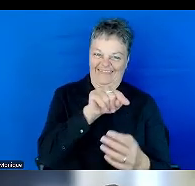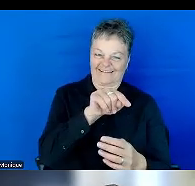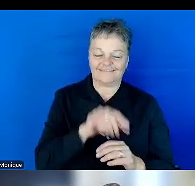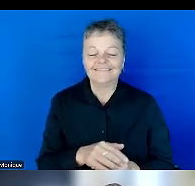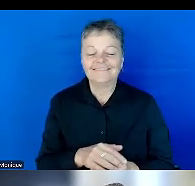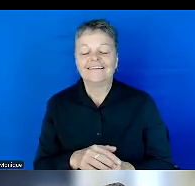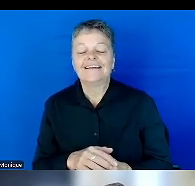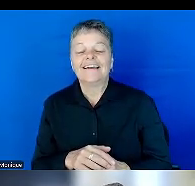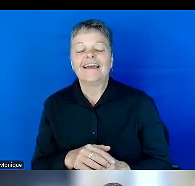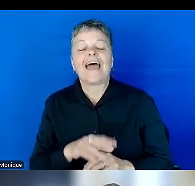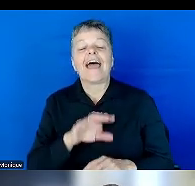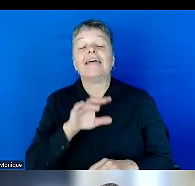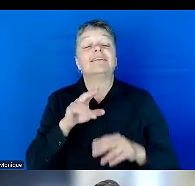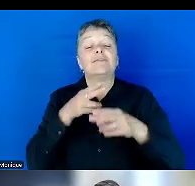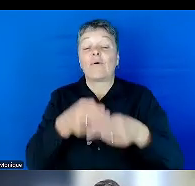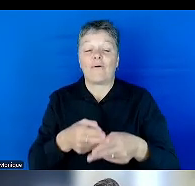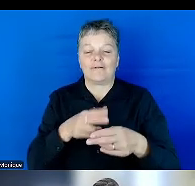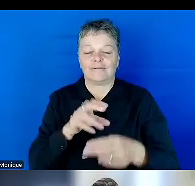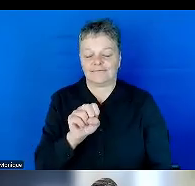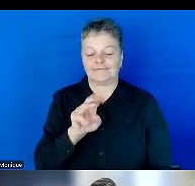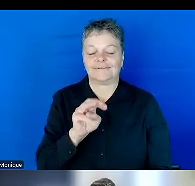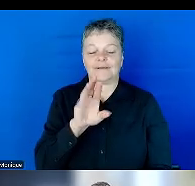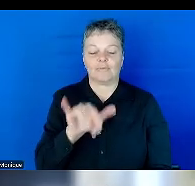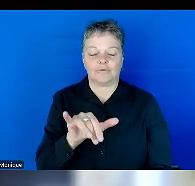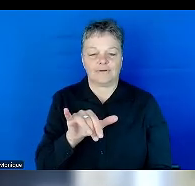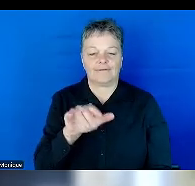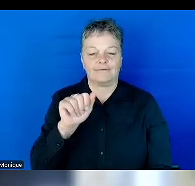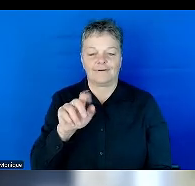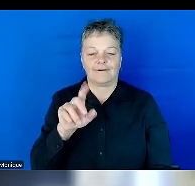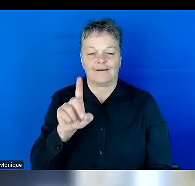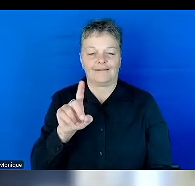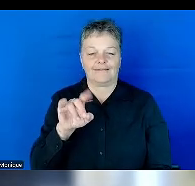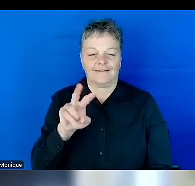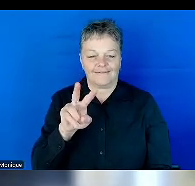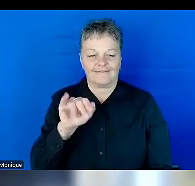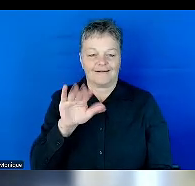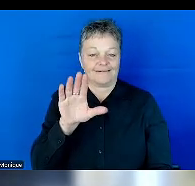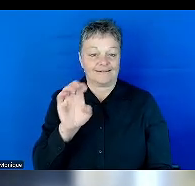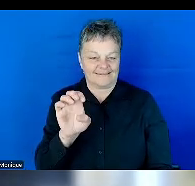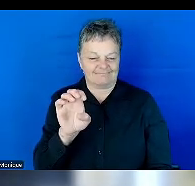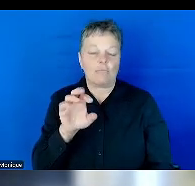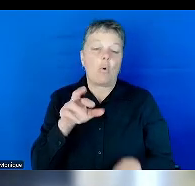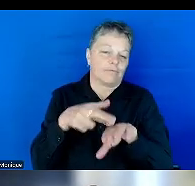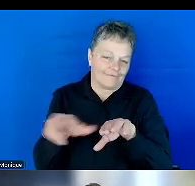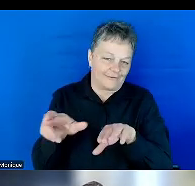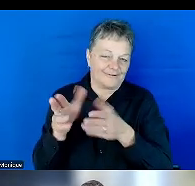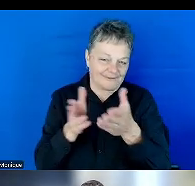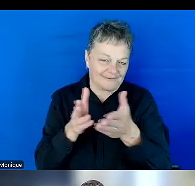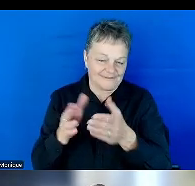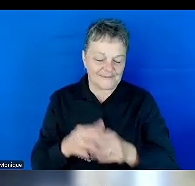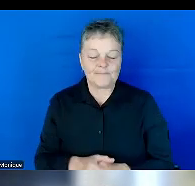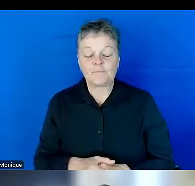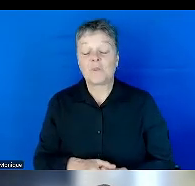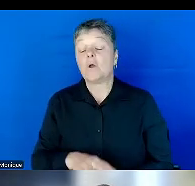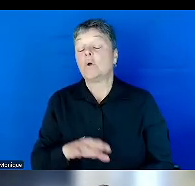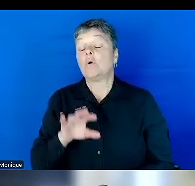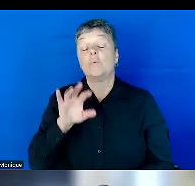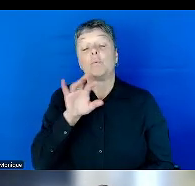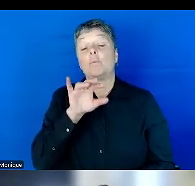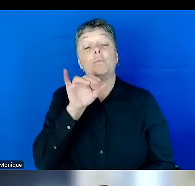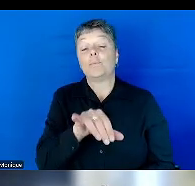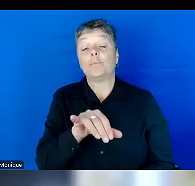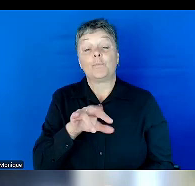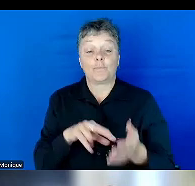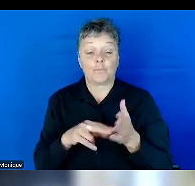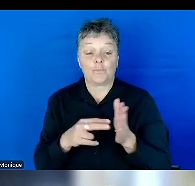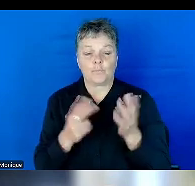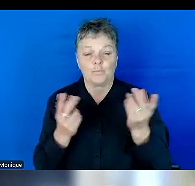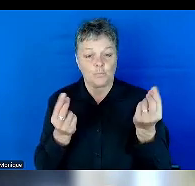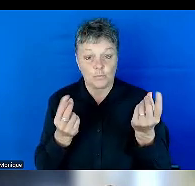our summary advice and referral service. So this is a service that we provide. Uh it's free and